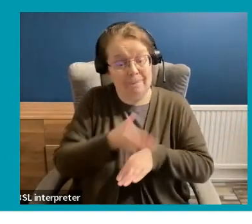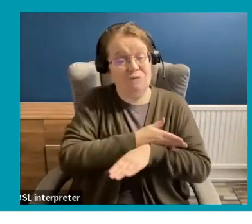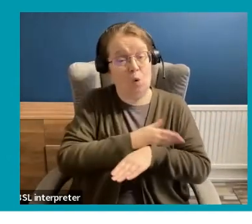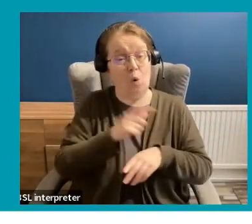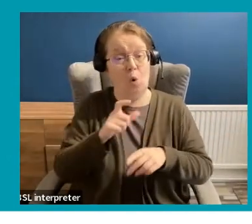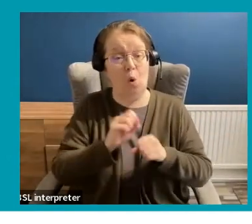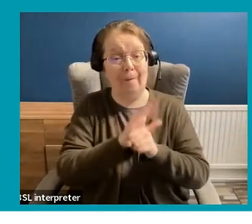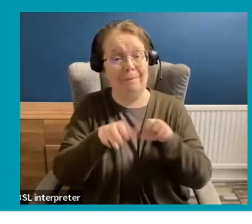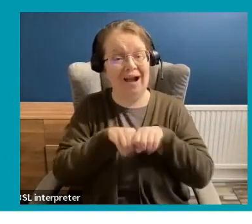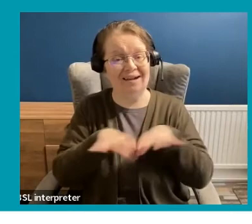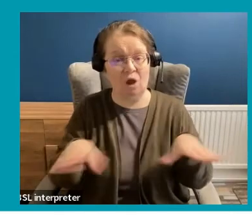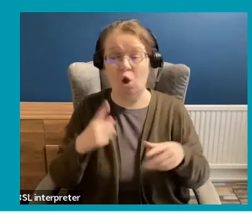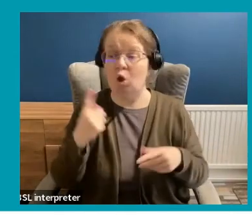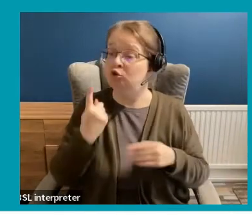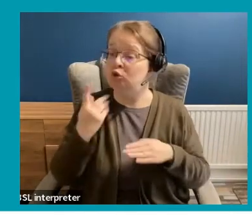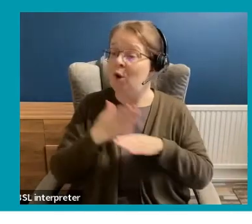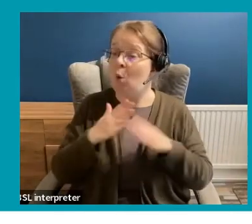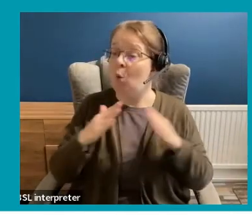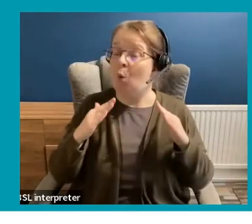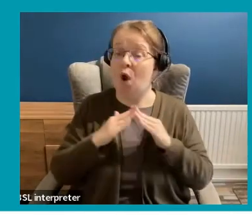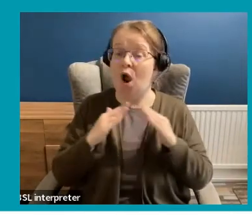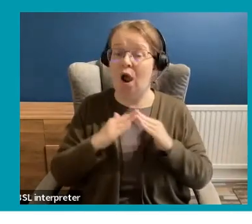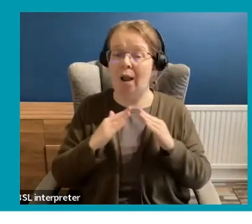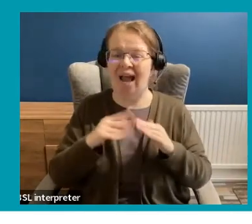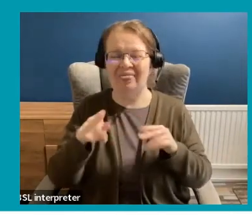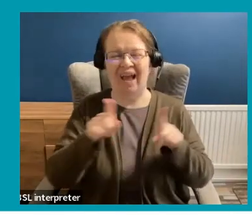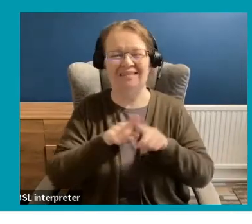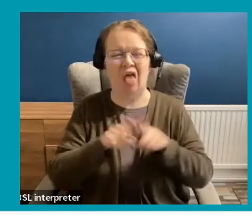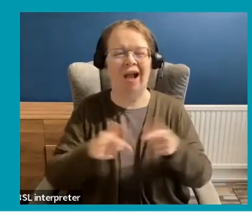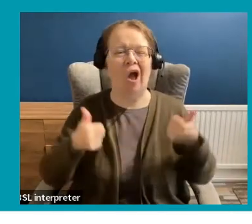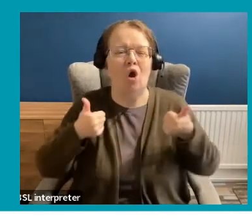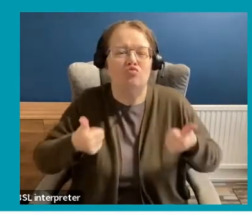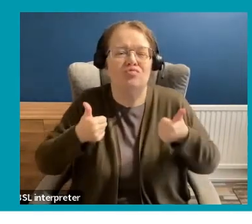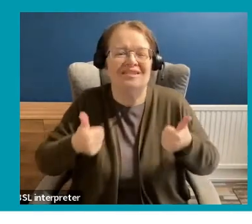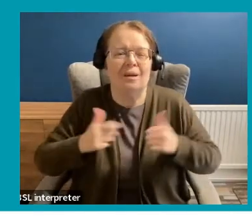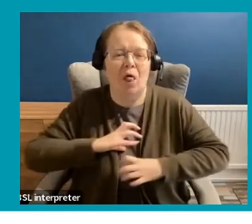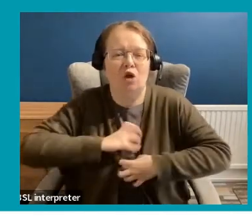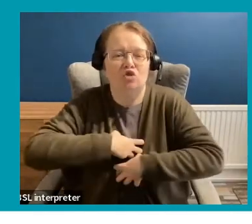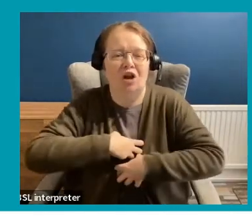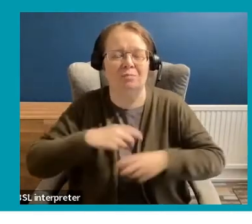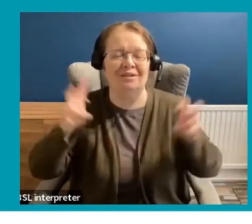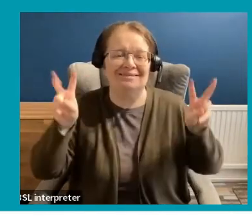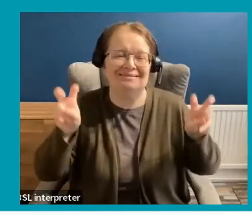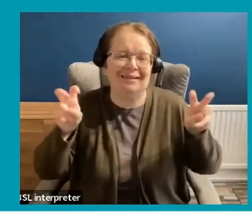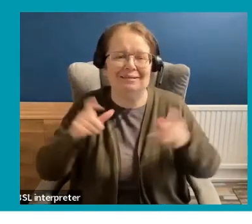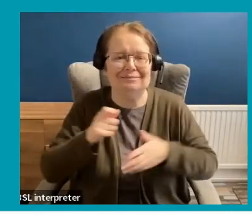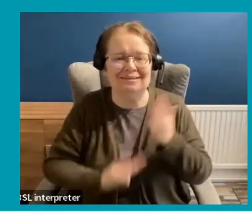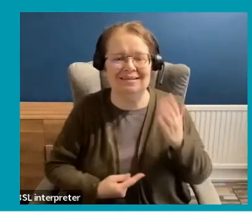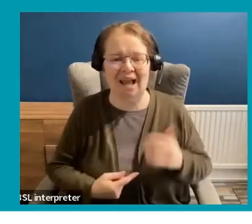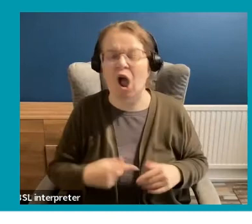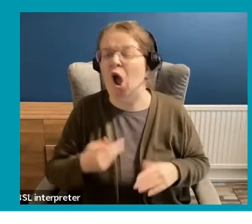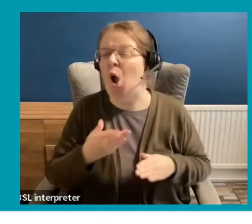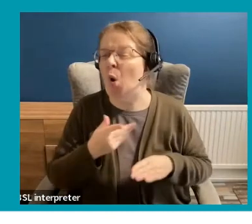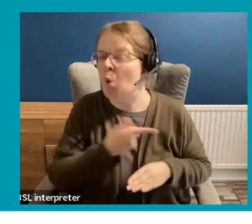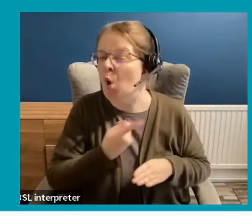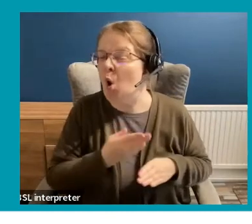someone working from home was a reasonable adjustment for being disabled and now seen now as people who work for more are watching the television all day.